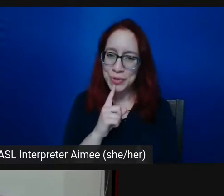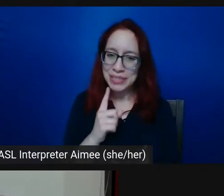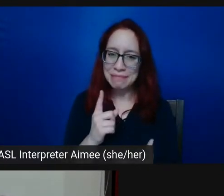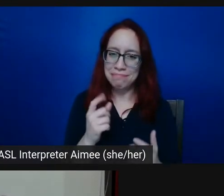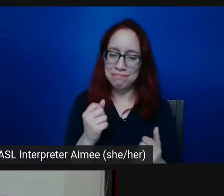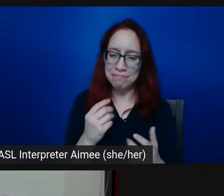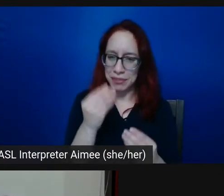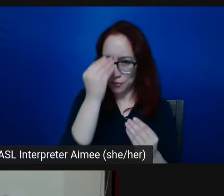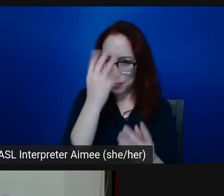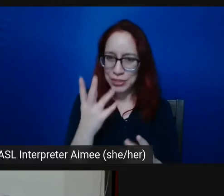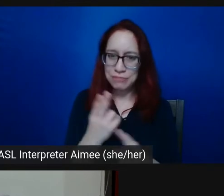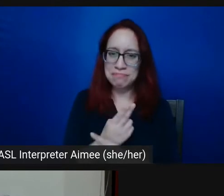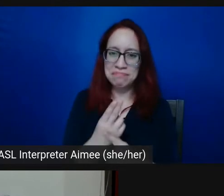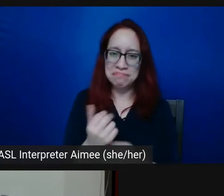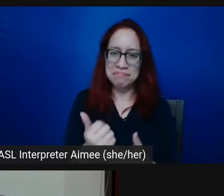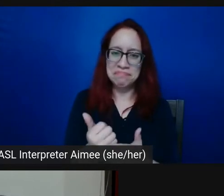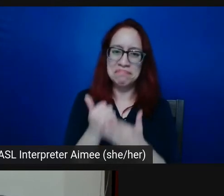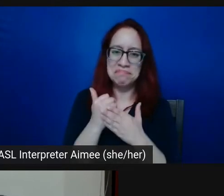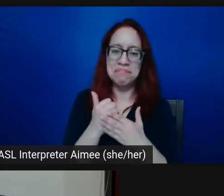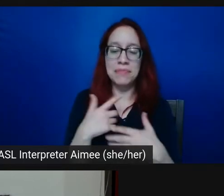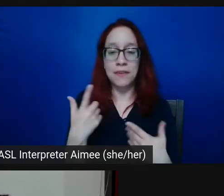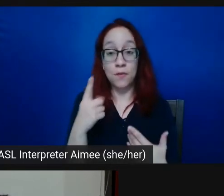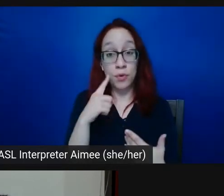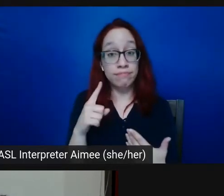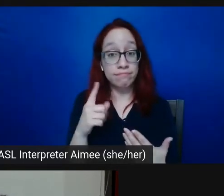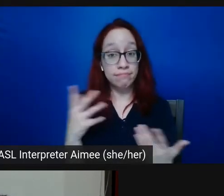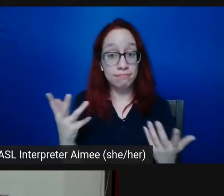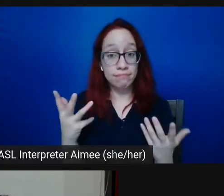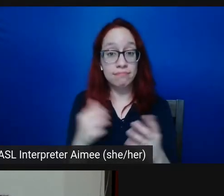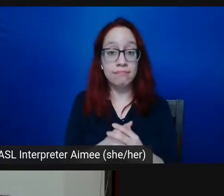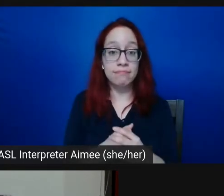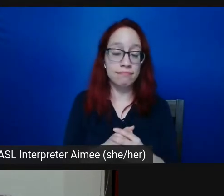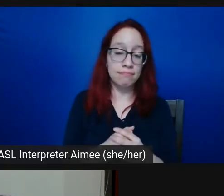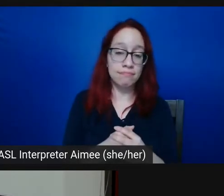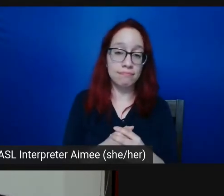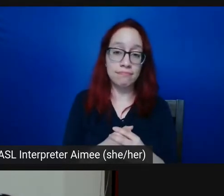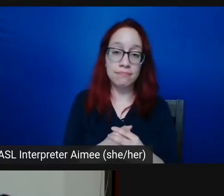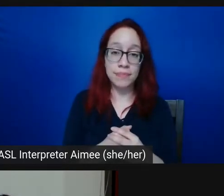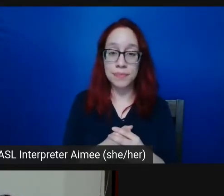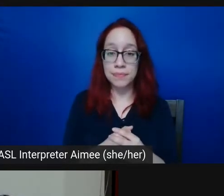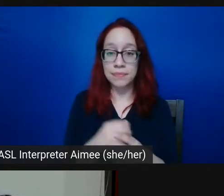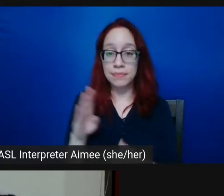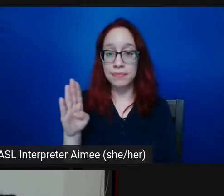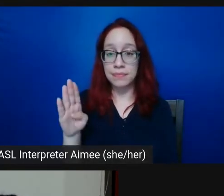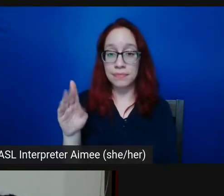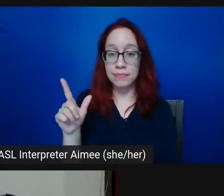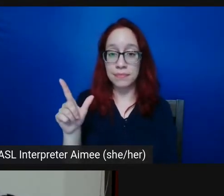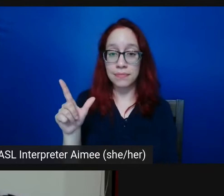I find it, especially, useful for the block libraries, these plugins,